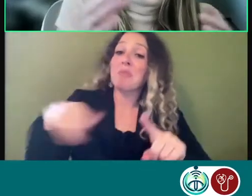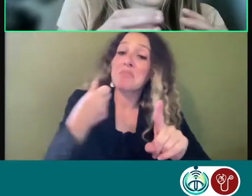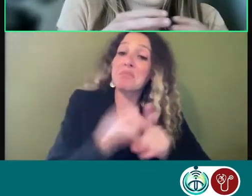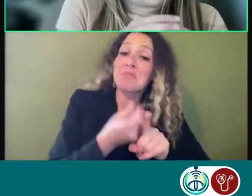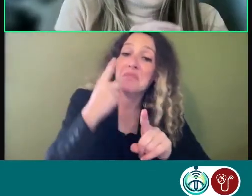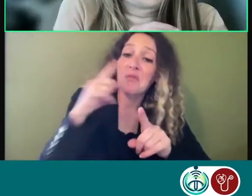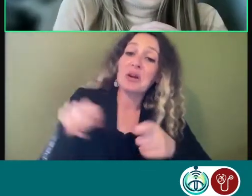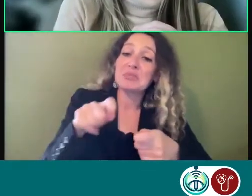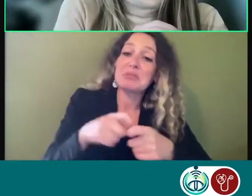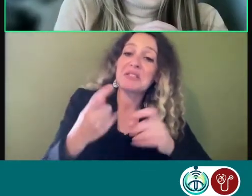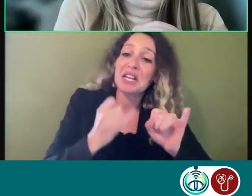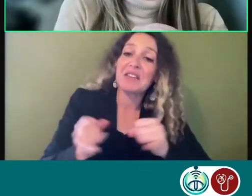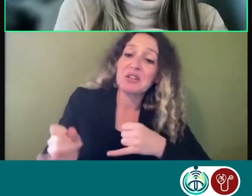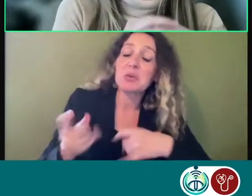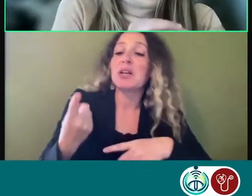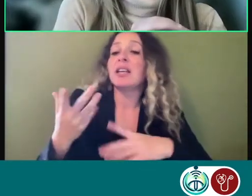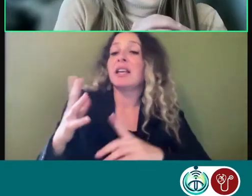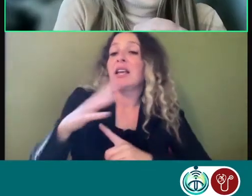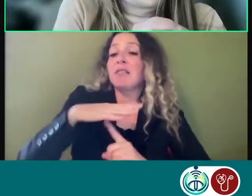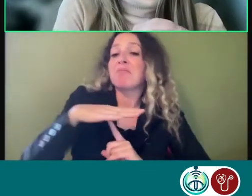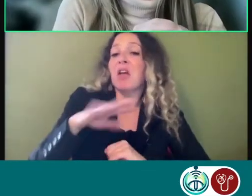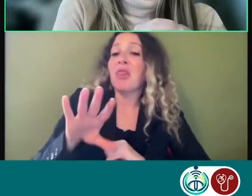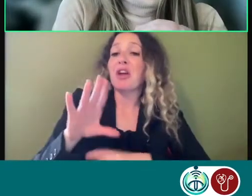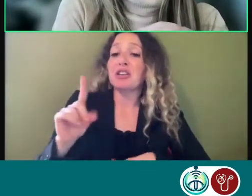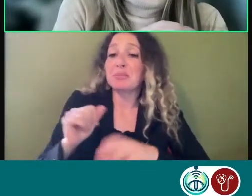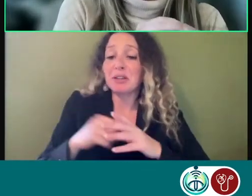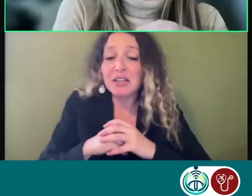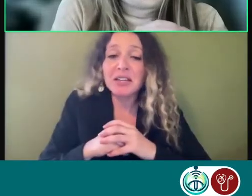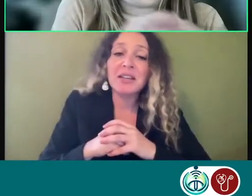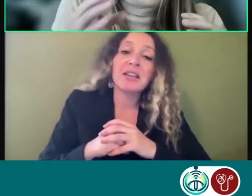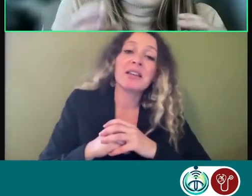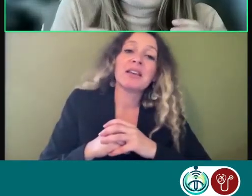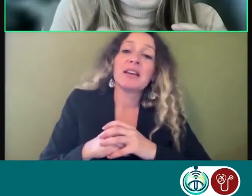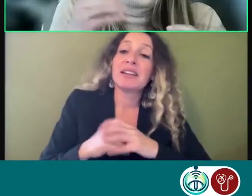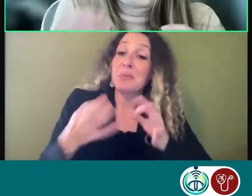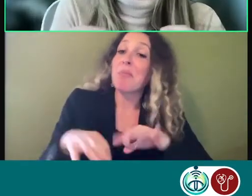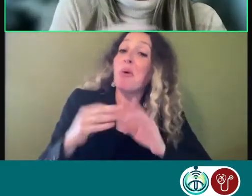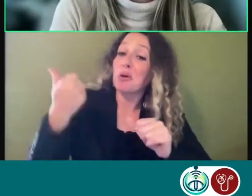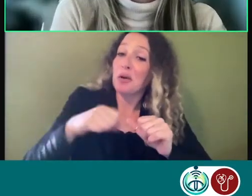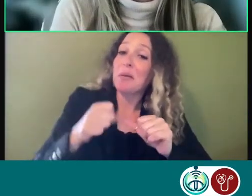in the realm of their disability, it's important to remember the amount of courage and hard work